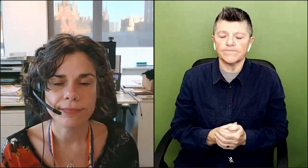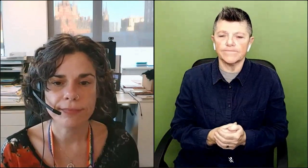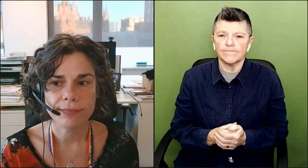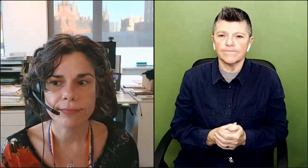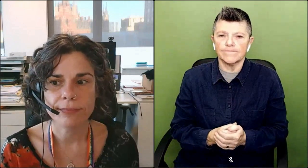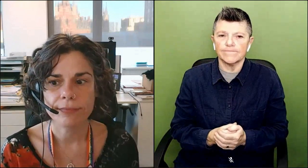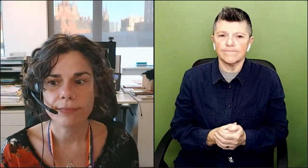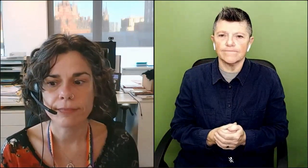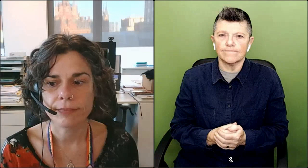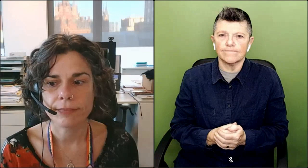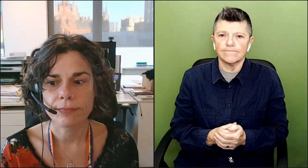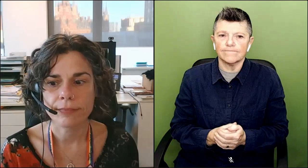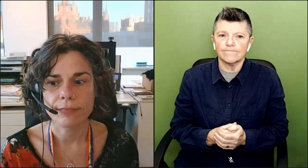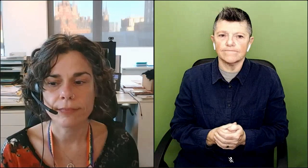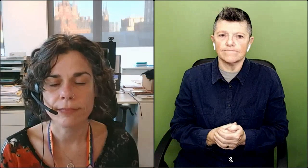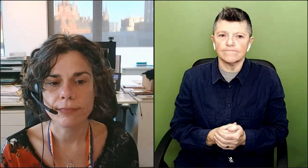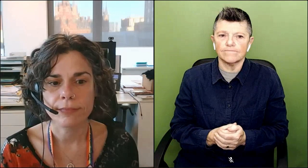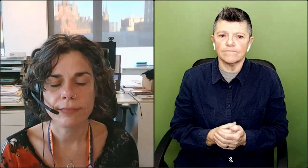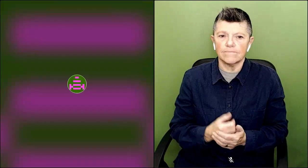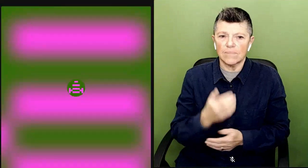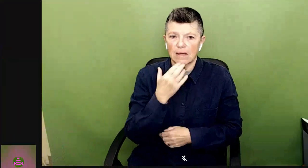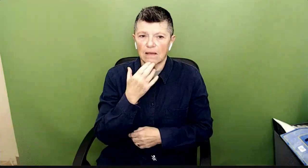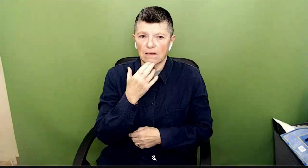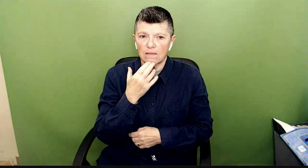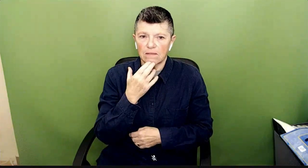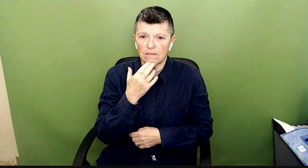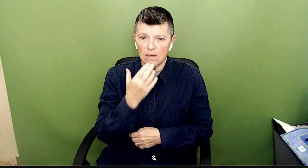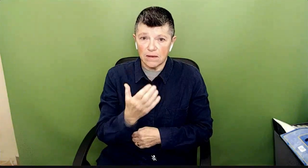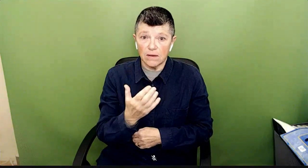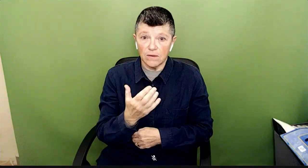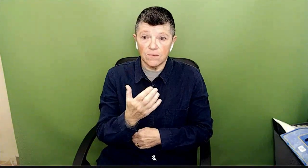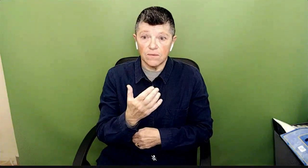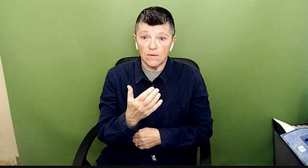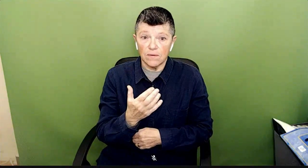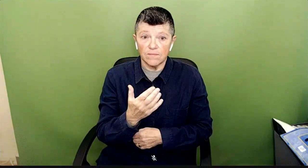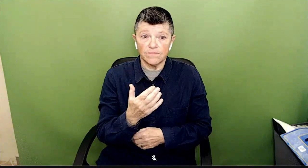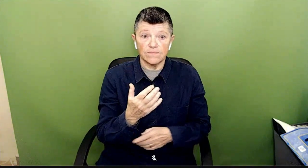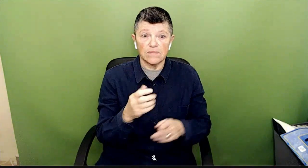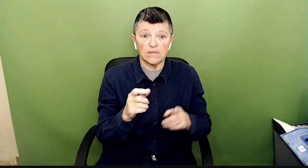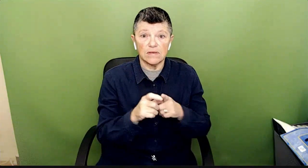Thank you for that, Deirdre. That's really helpful again.